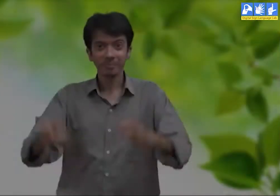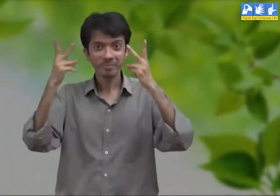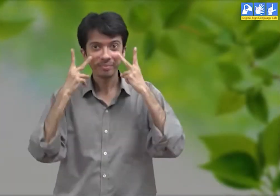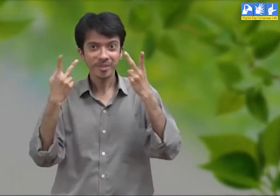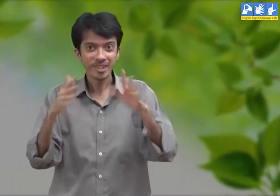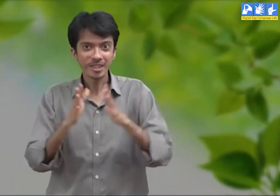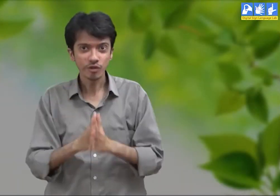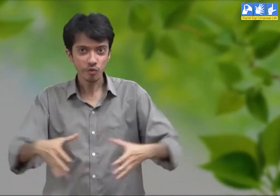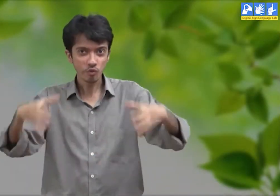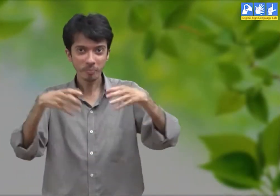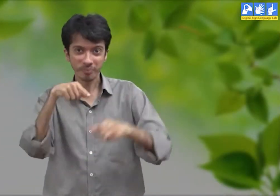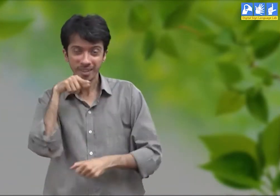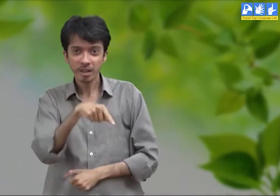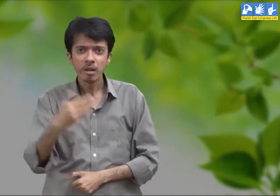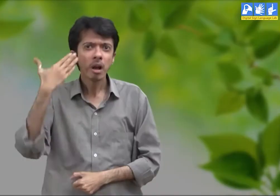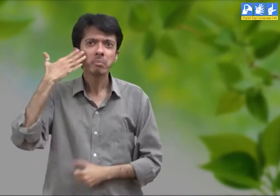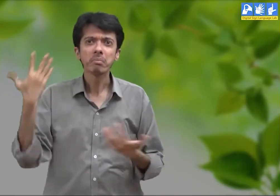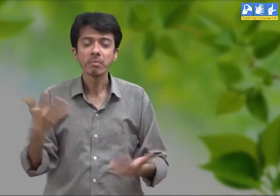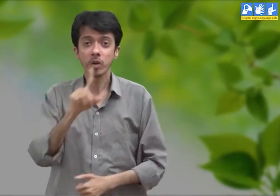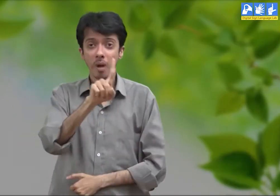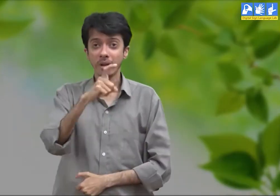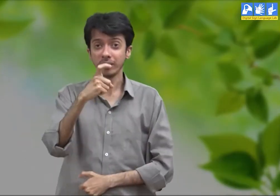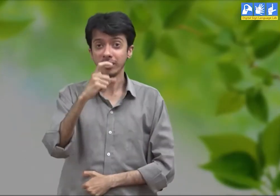Did you see that? Bishnoi Movement.